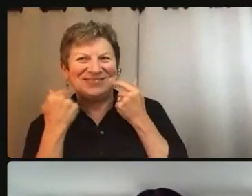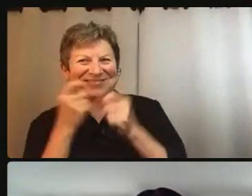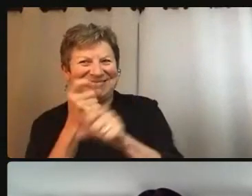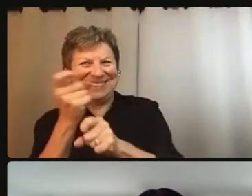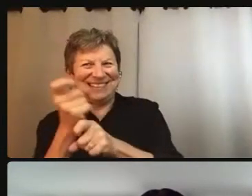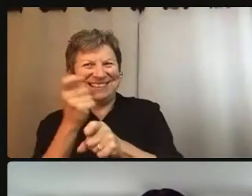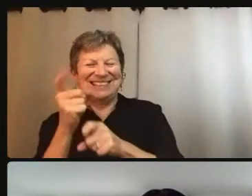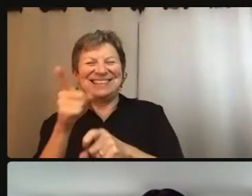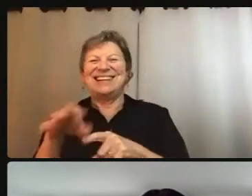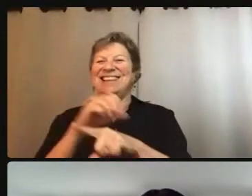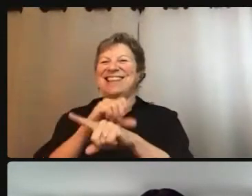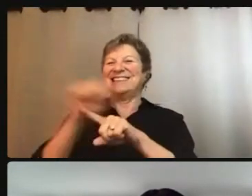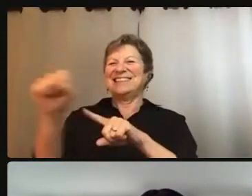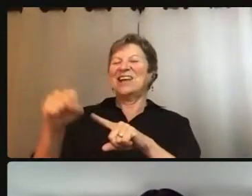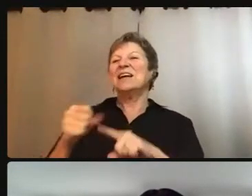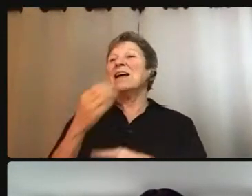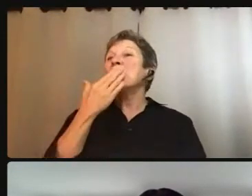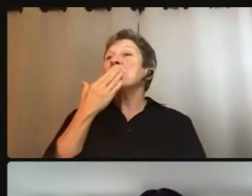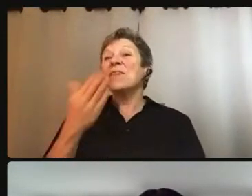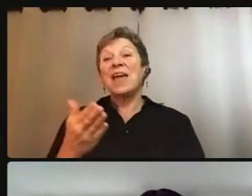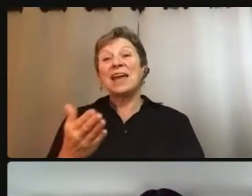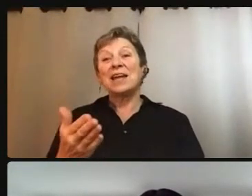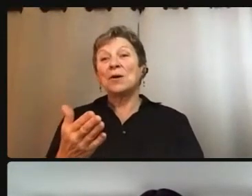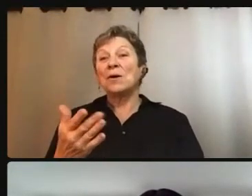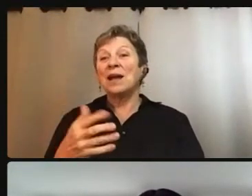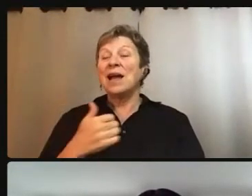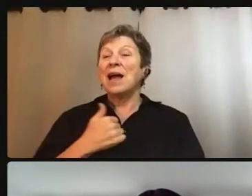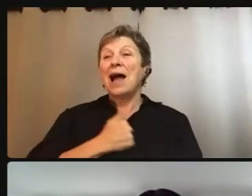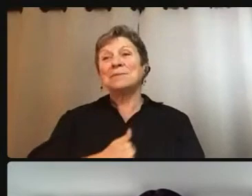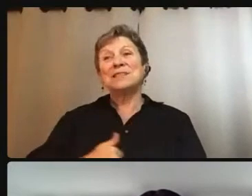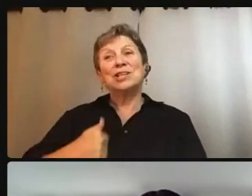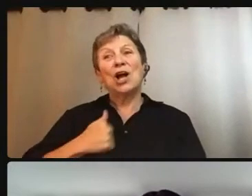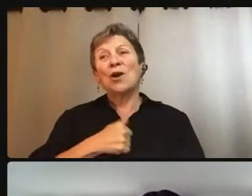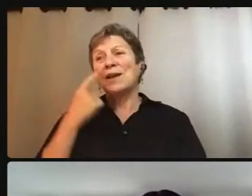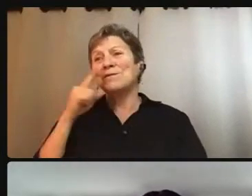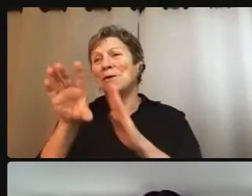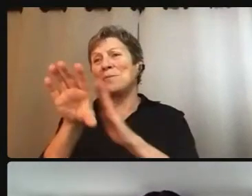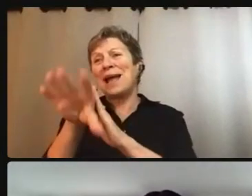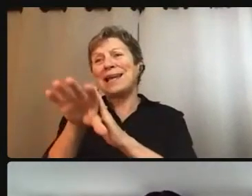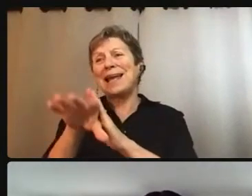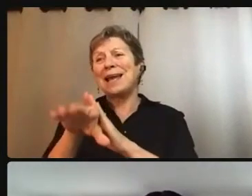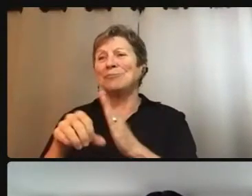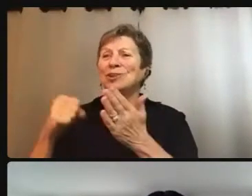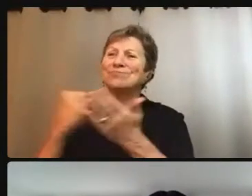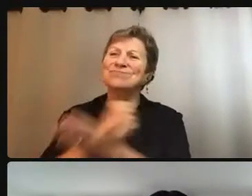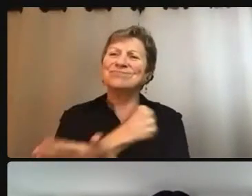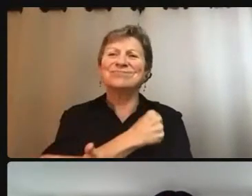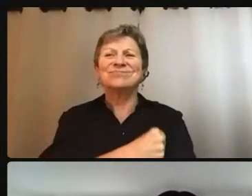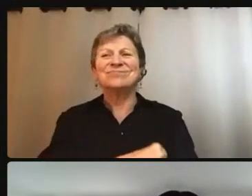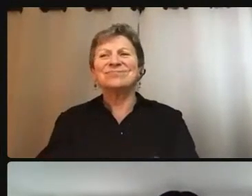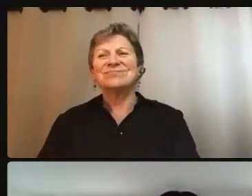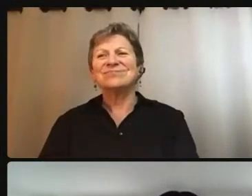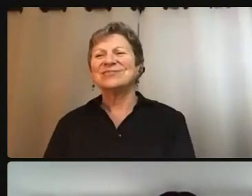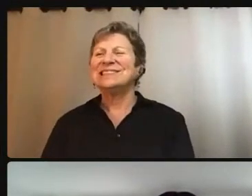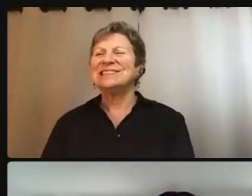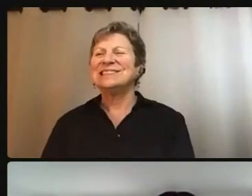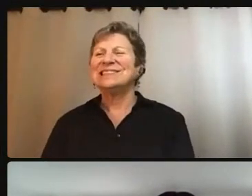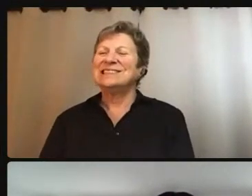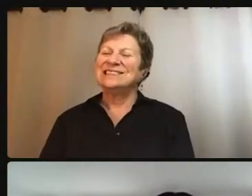THANK YOU SO MUCH. DID I PASS MY TEST? I'M JUST KIDDING. AWESOME. OK.